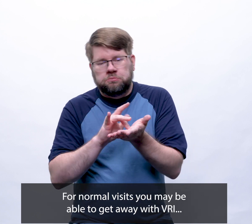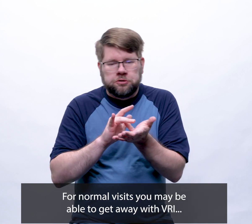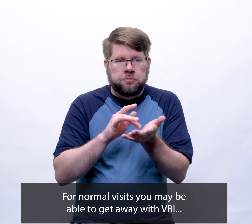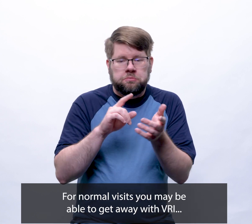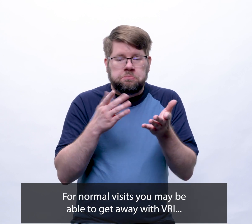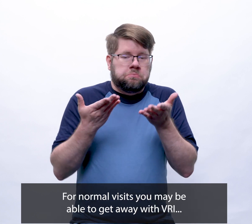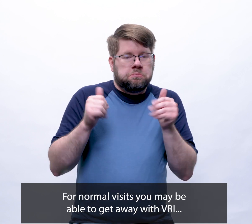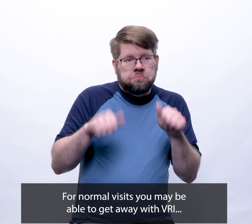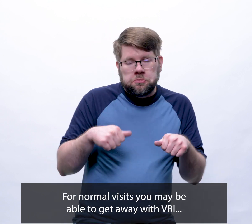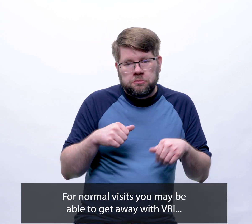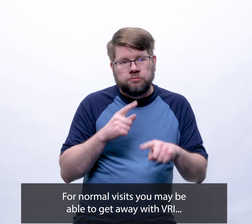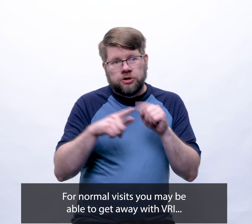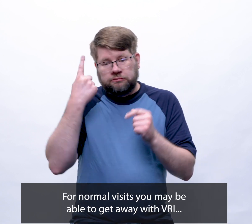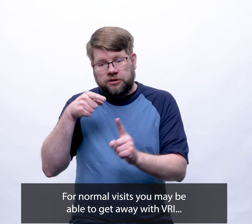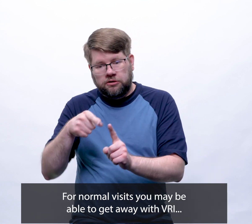[Sign language]